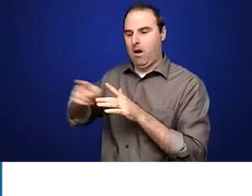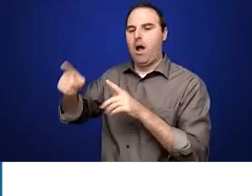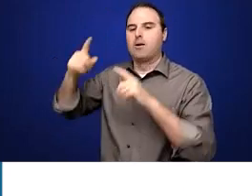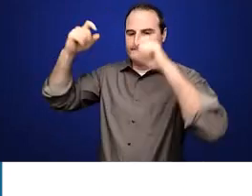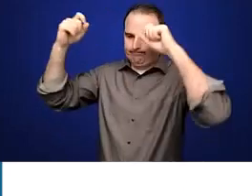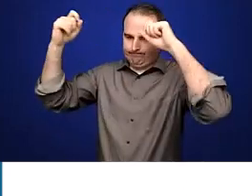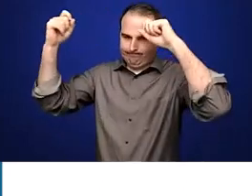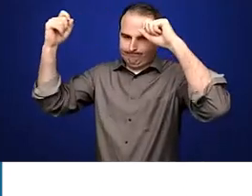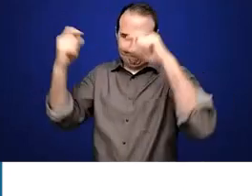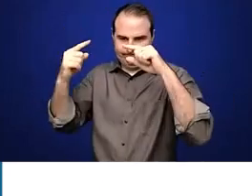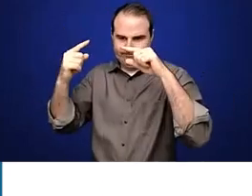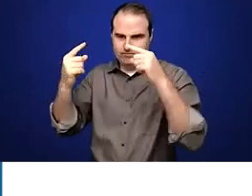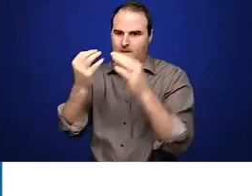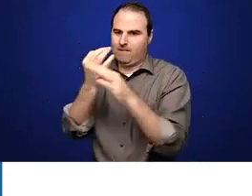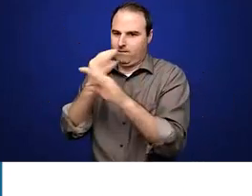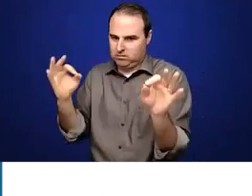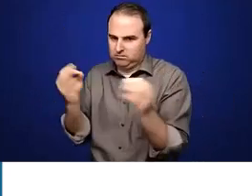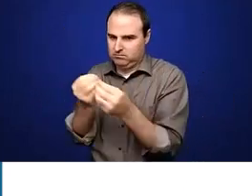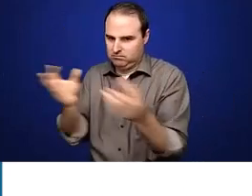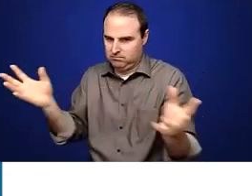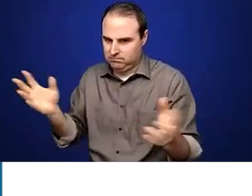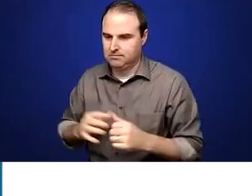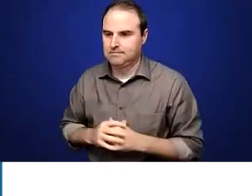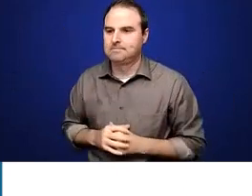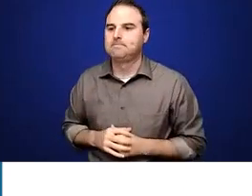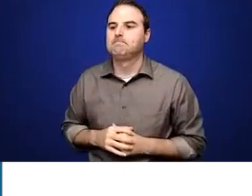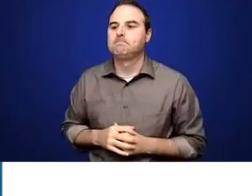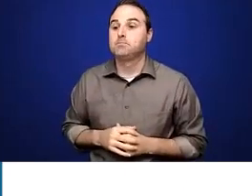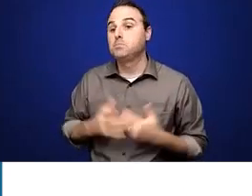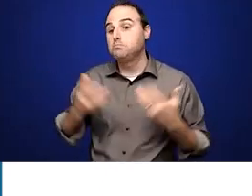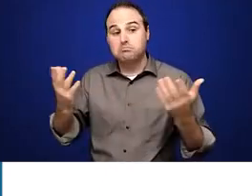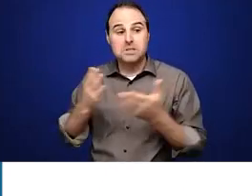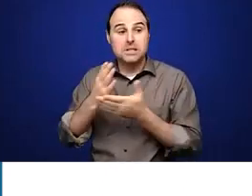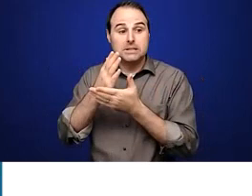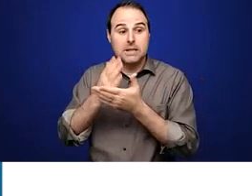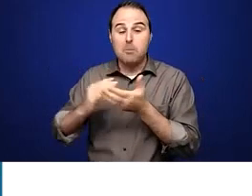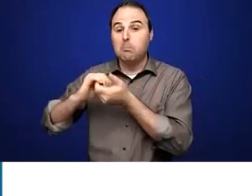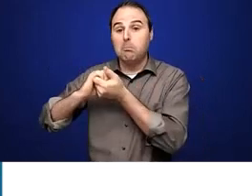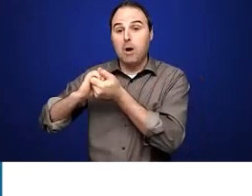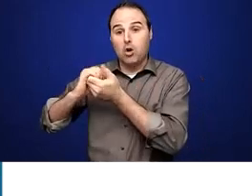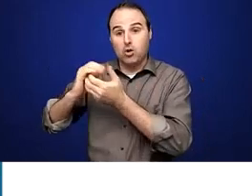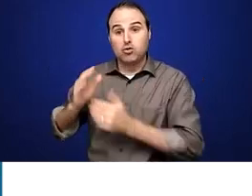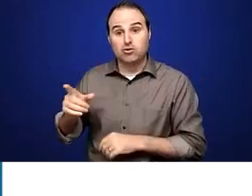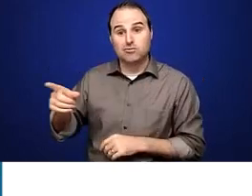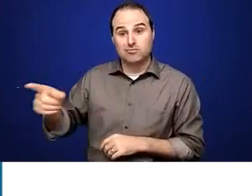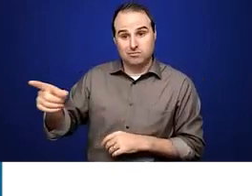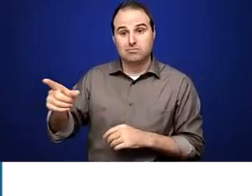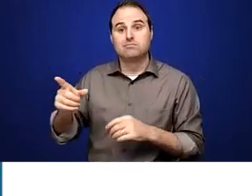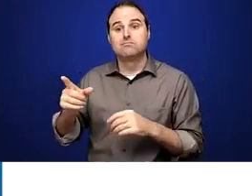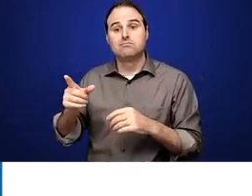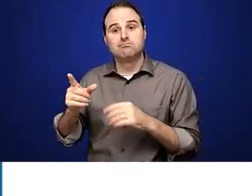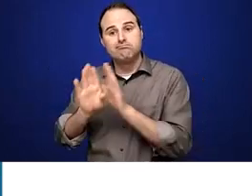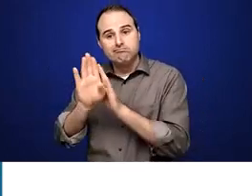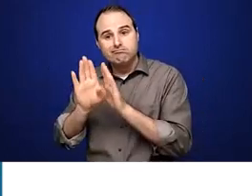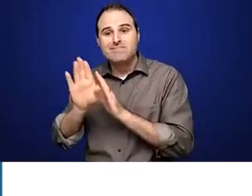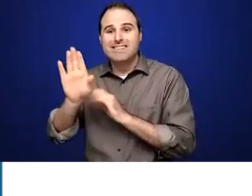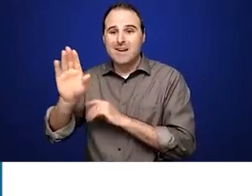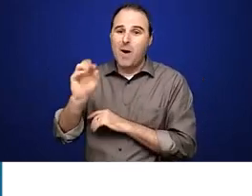Some of our partners actually went ahead and developed their own resources to address needs within their patient communities.